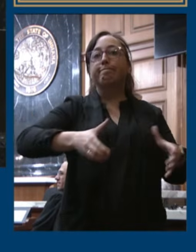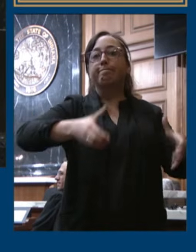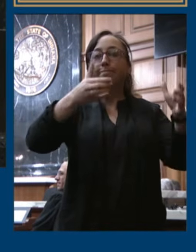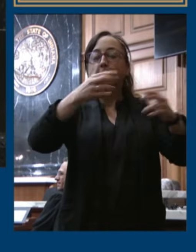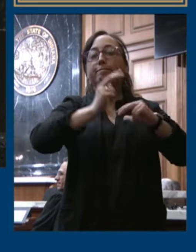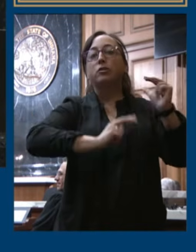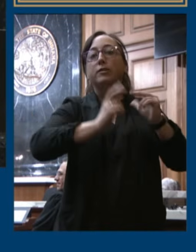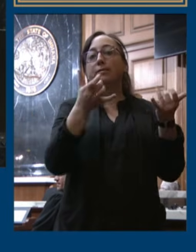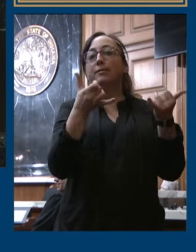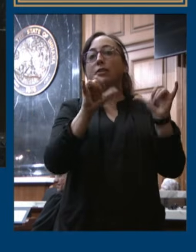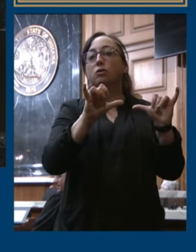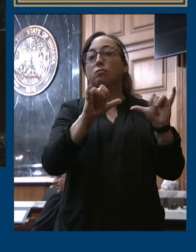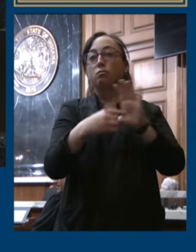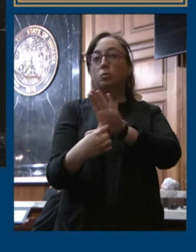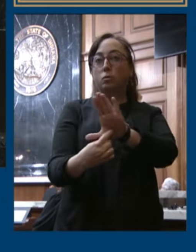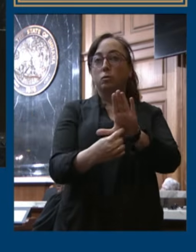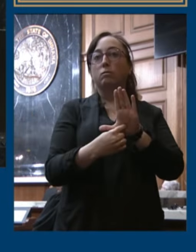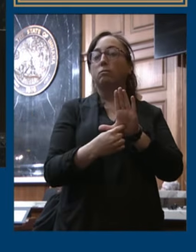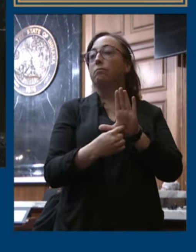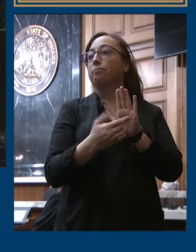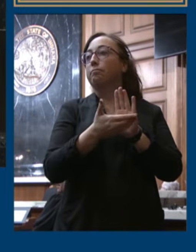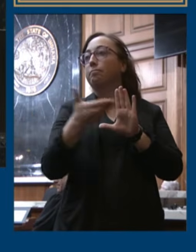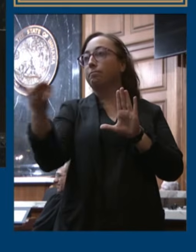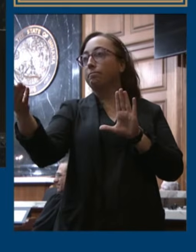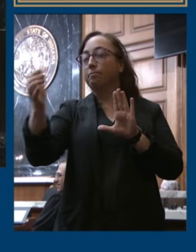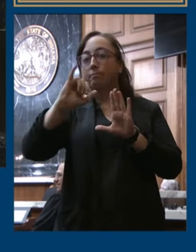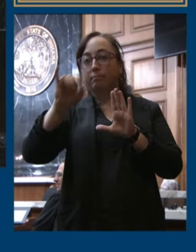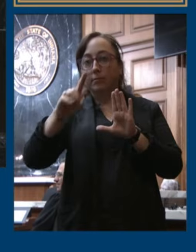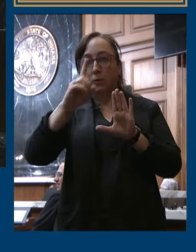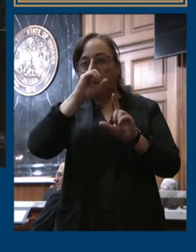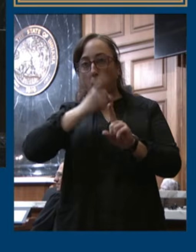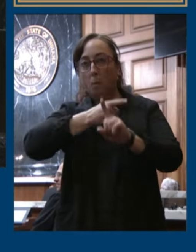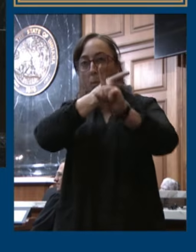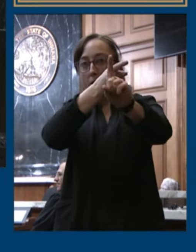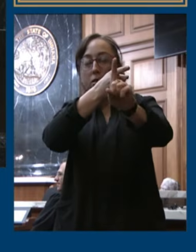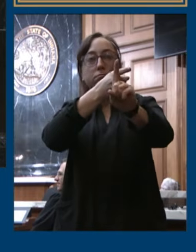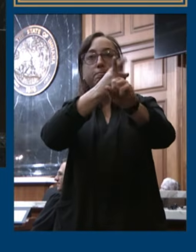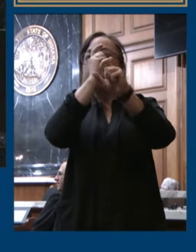WERE DECLARATIONS OF WHAT INDIANA ASPIRED TO BE.